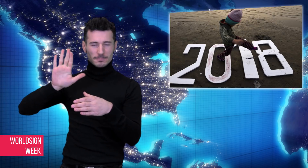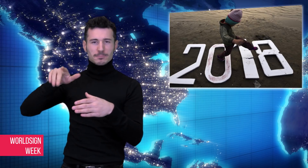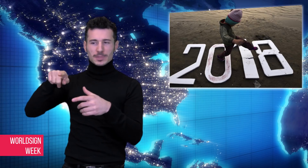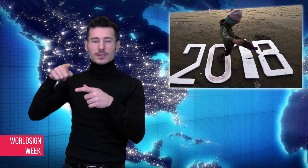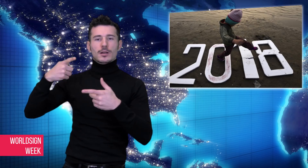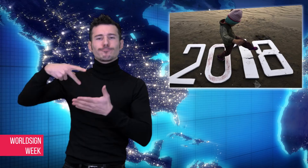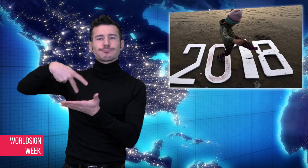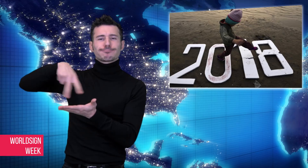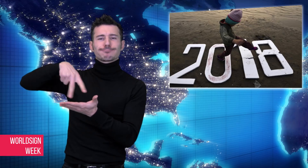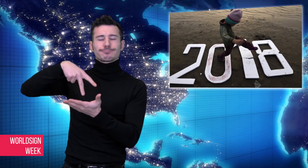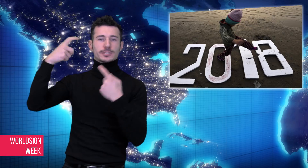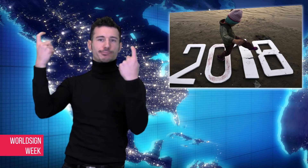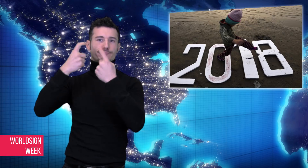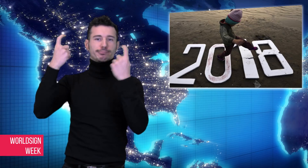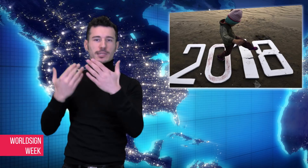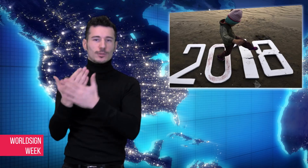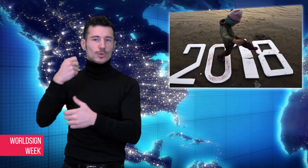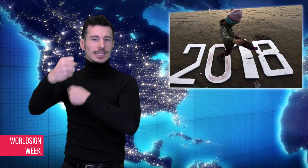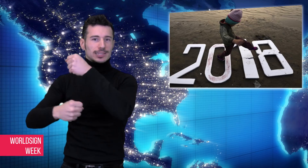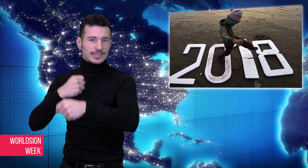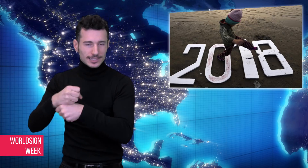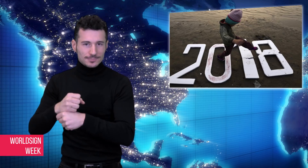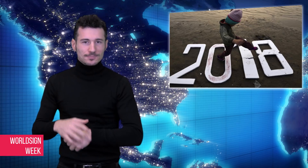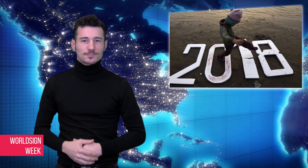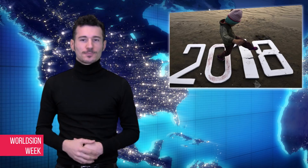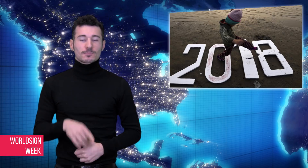Copacabana Beach to view the fireworks.